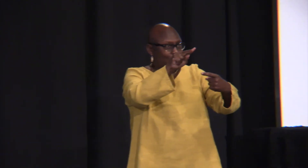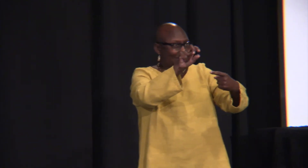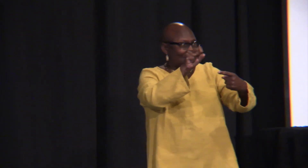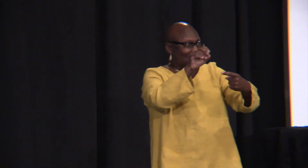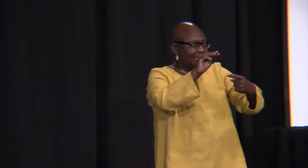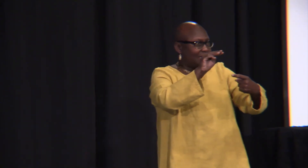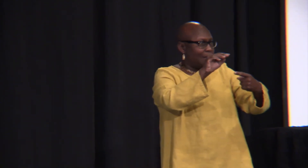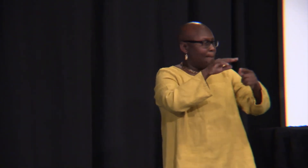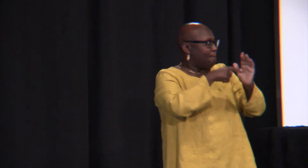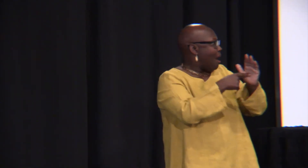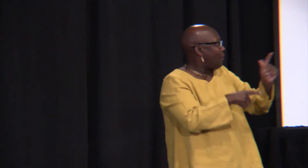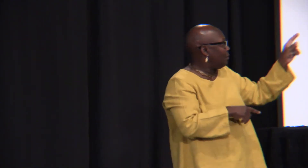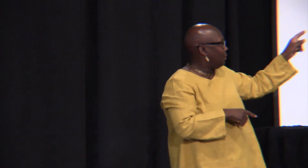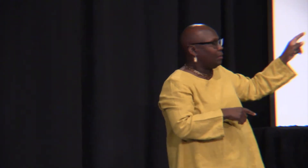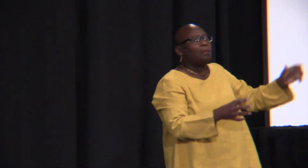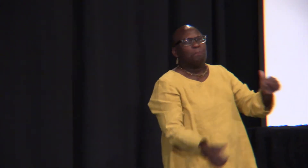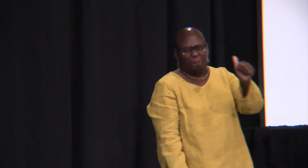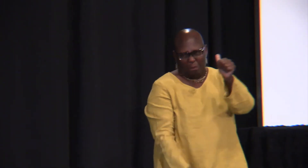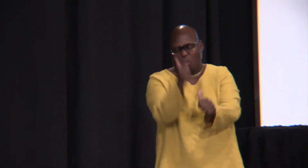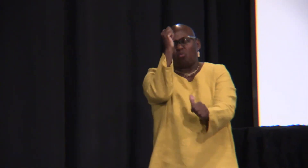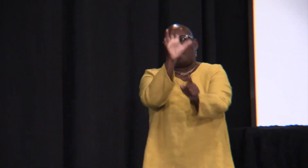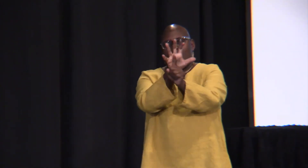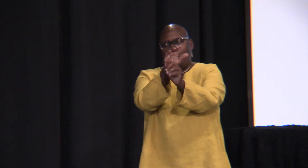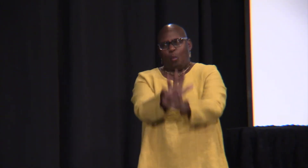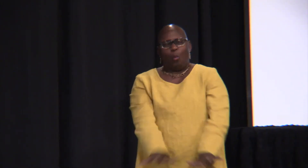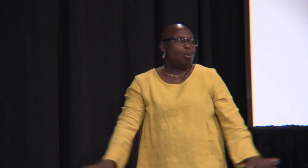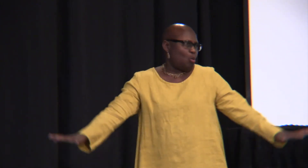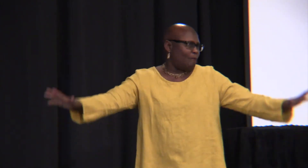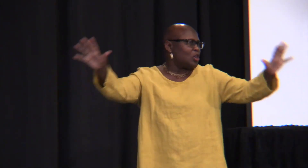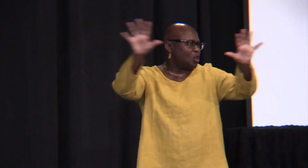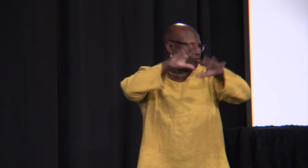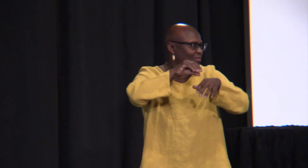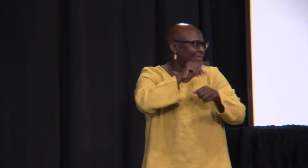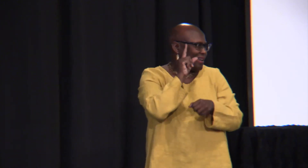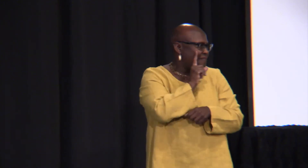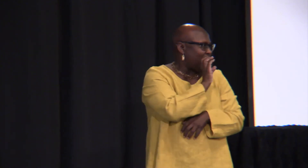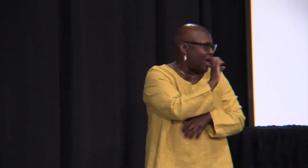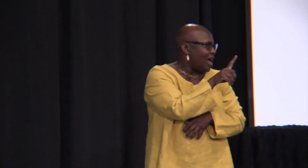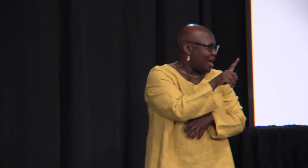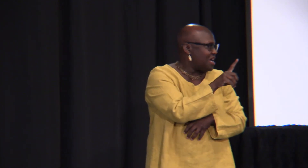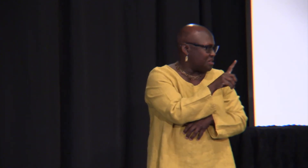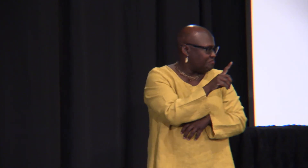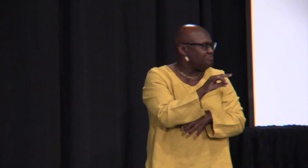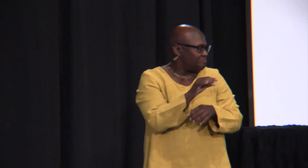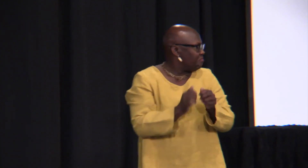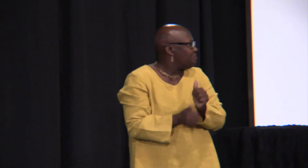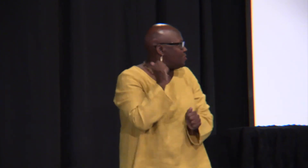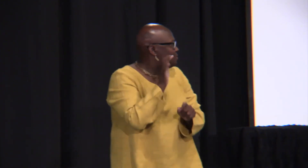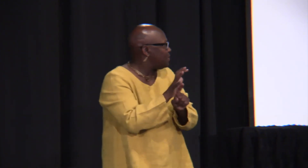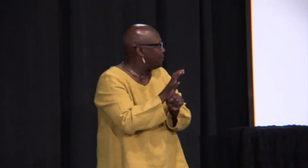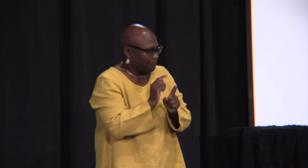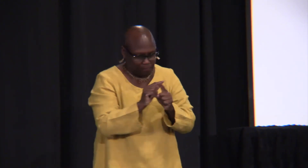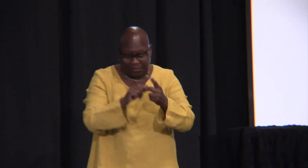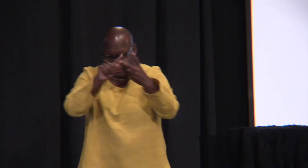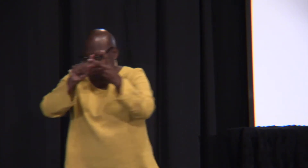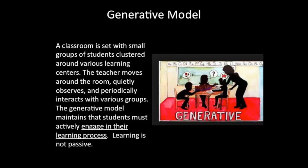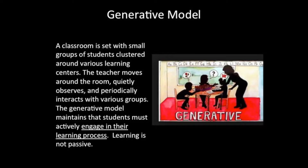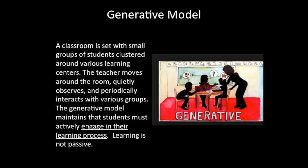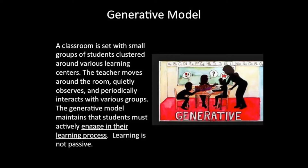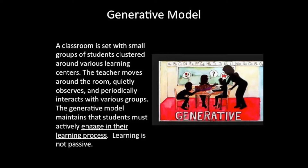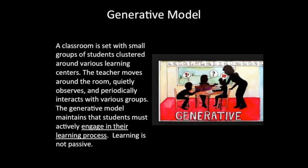because there are times when this can be beneficial. It is just less effective in